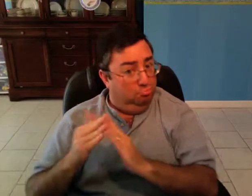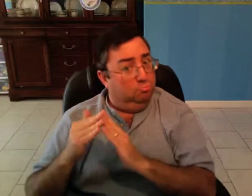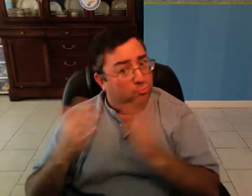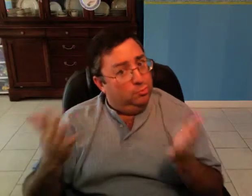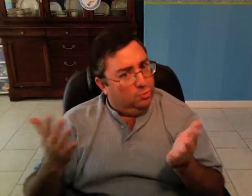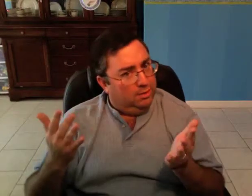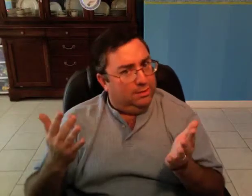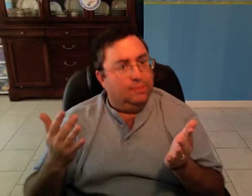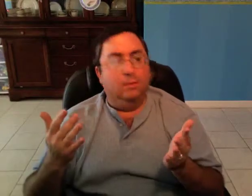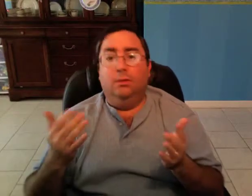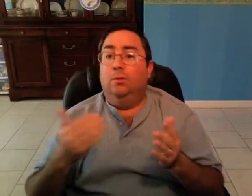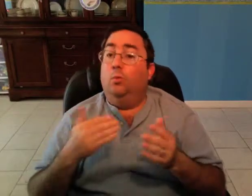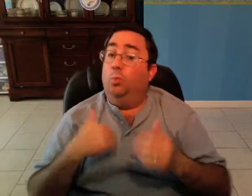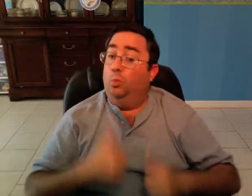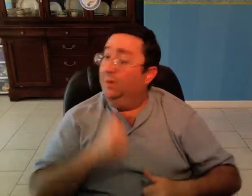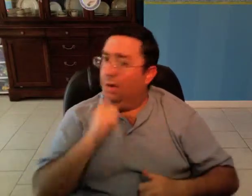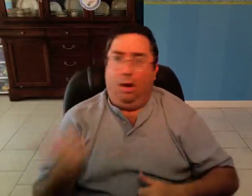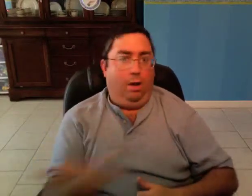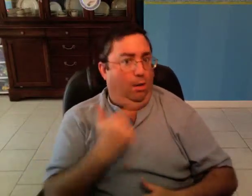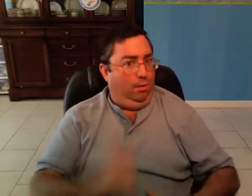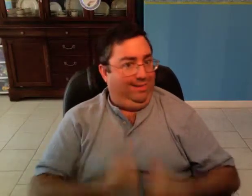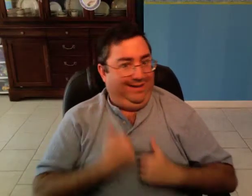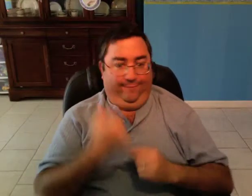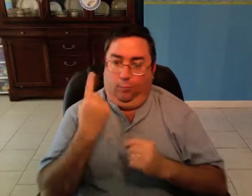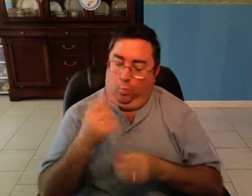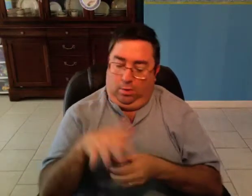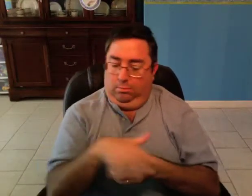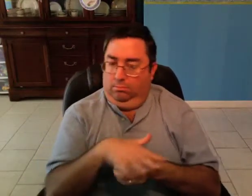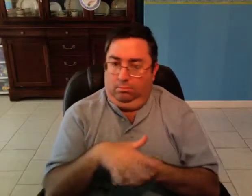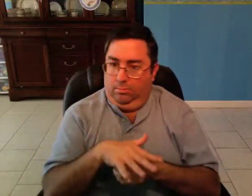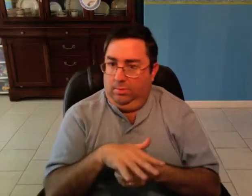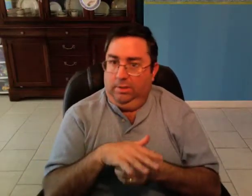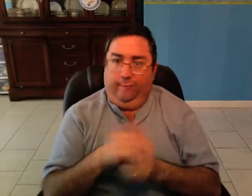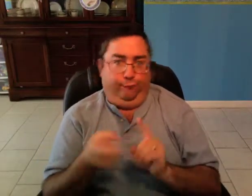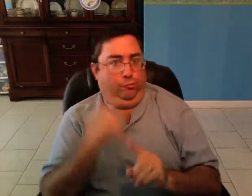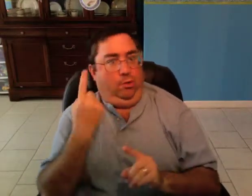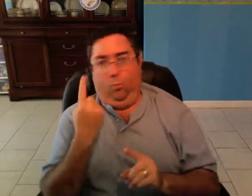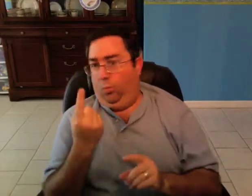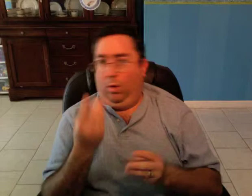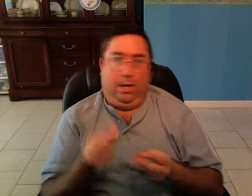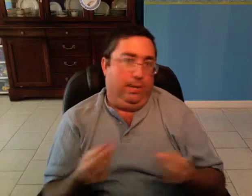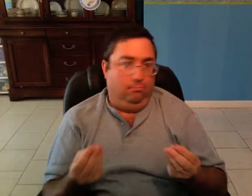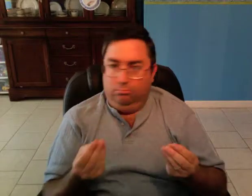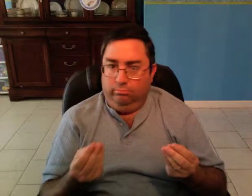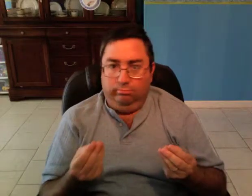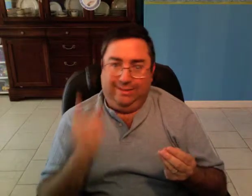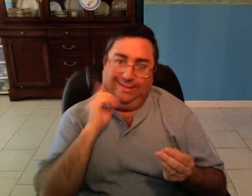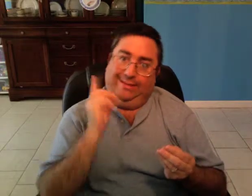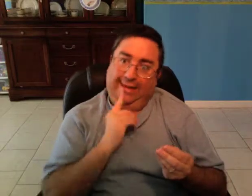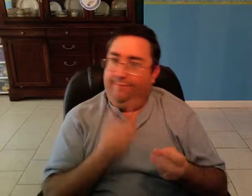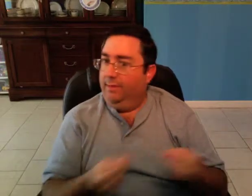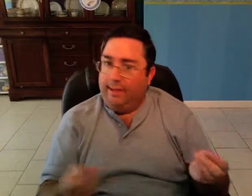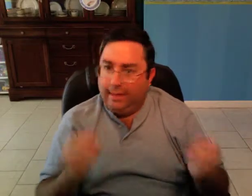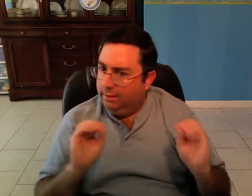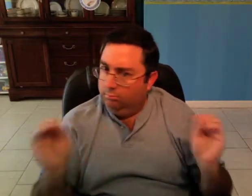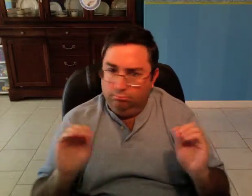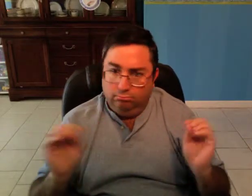We don't all live in one geographic area, we're not from one territory, "DeafLand" -- no such thing.